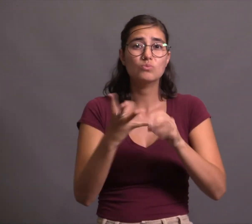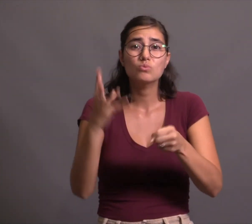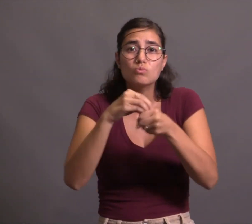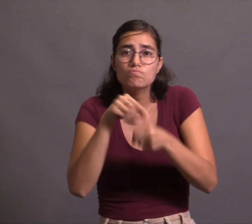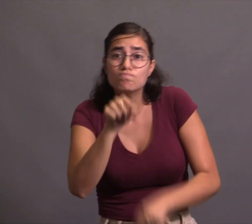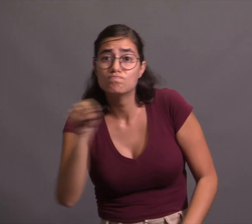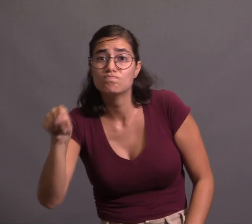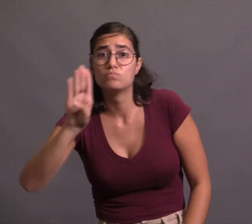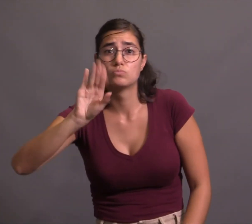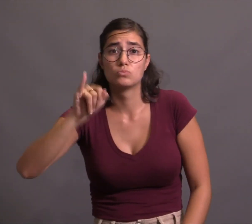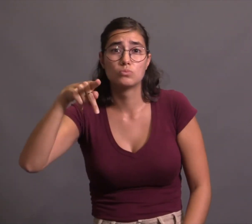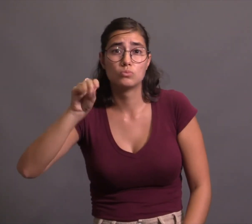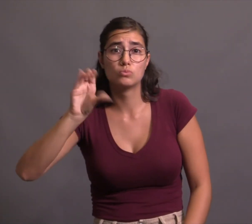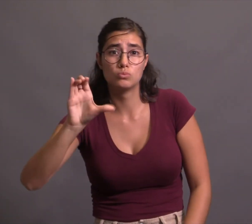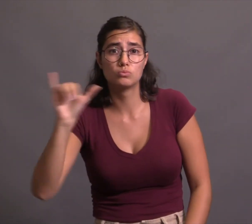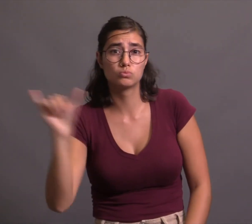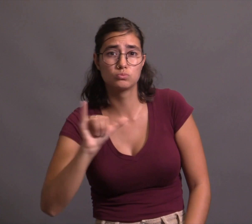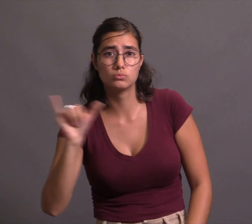those from BIPOC communities in particular.